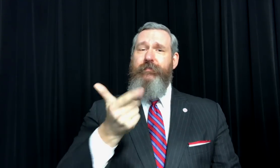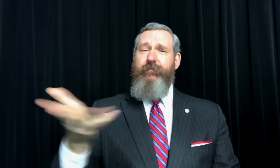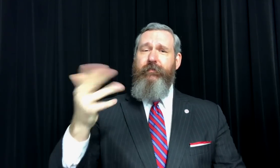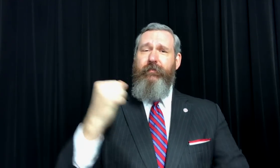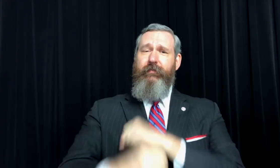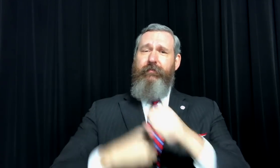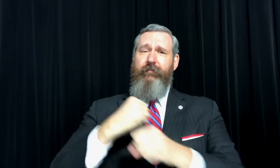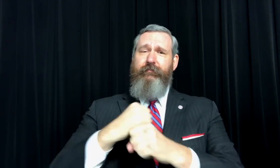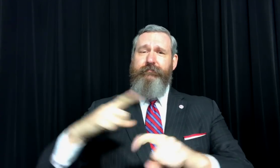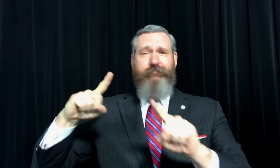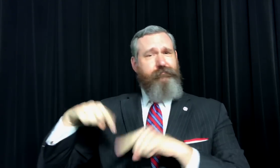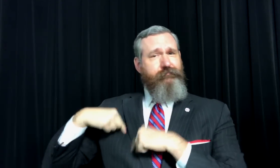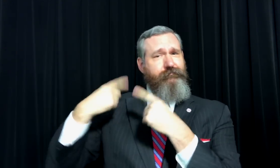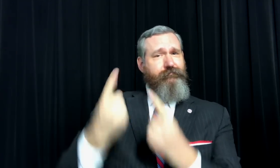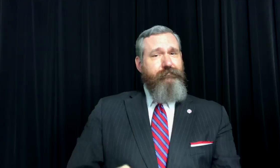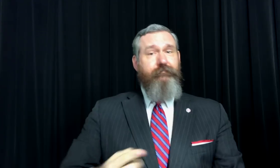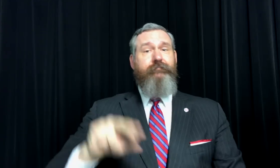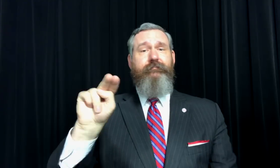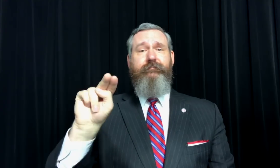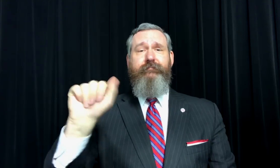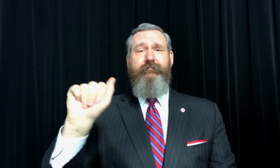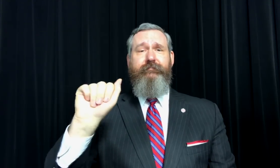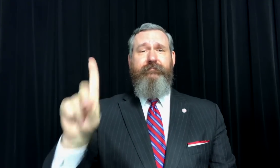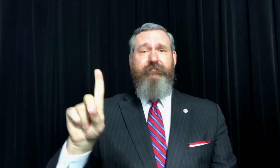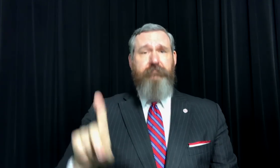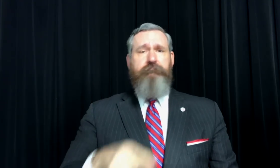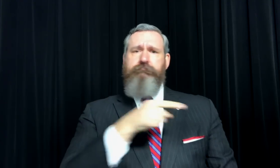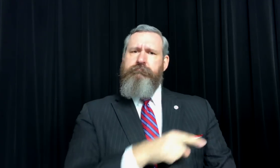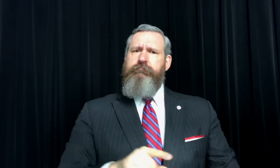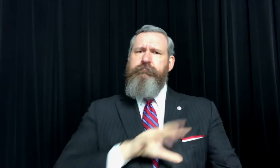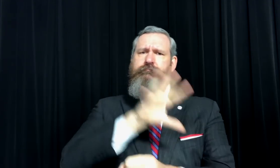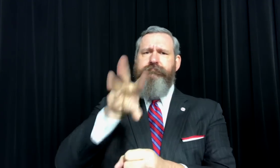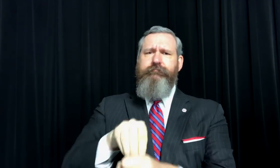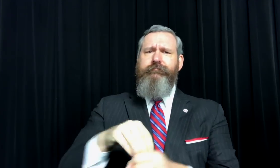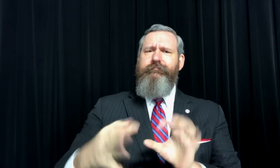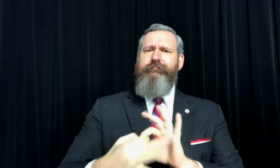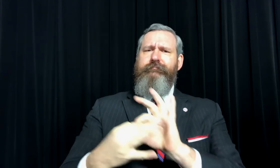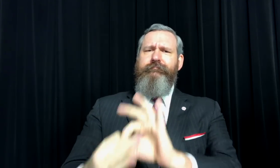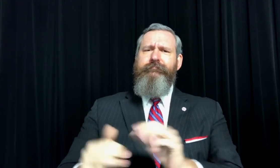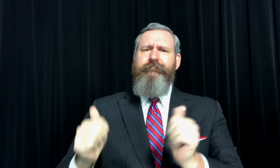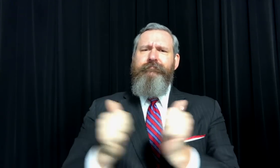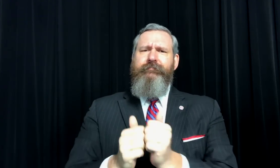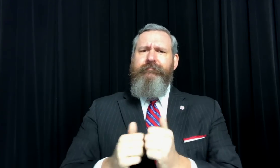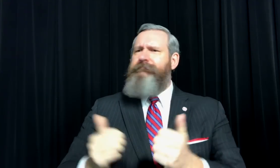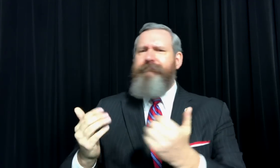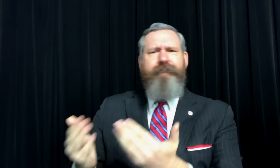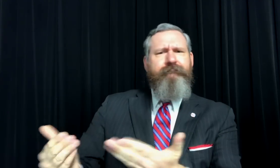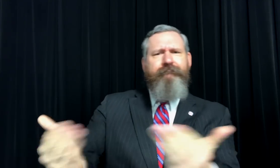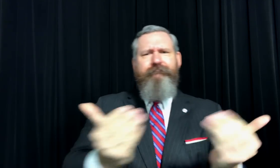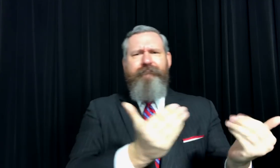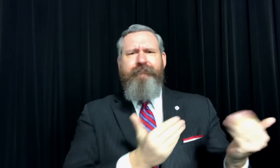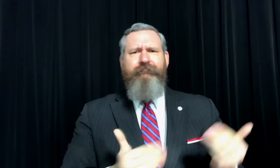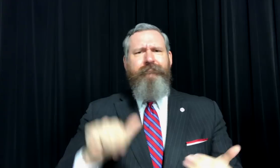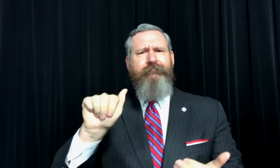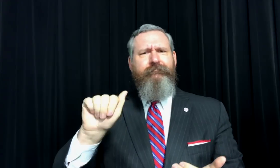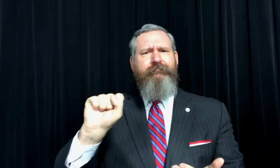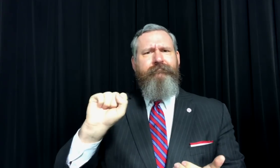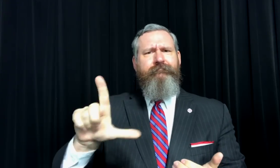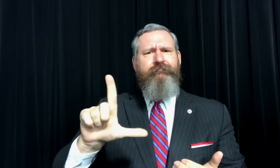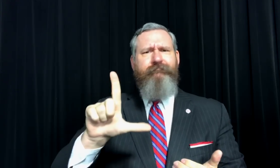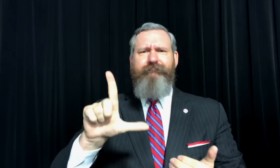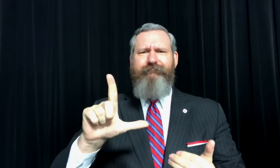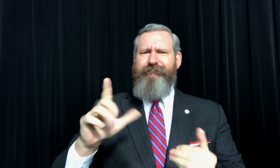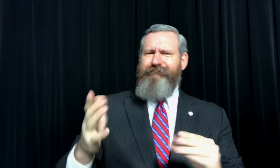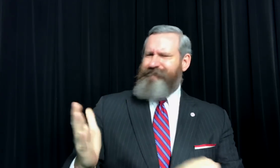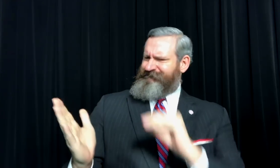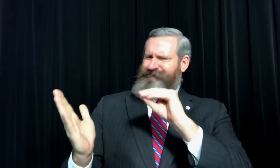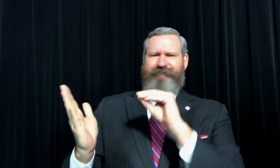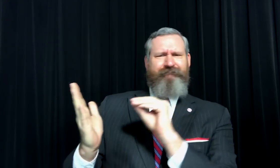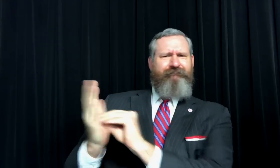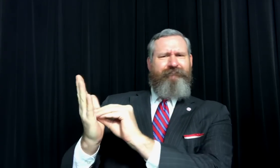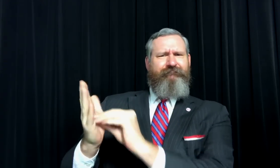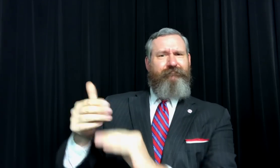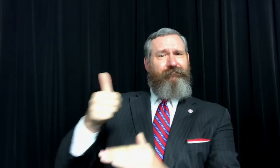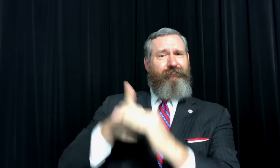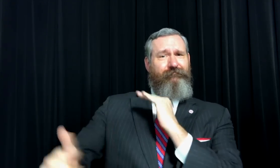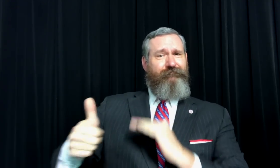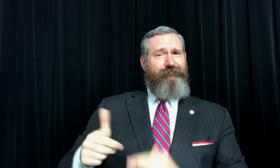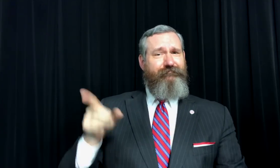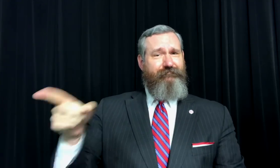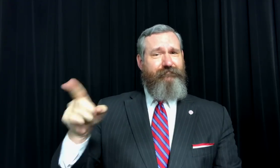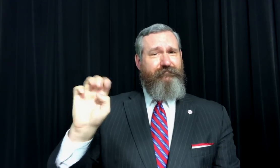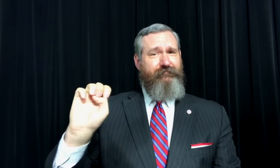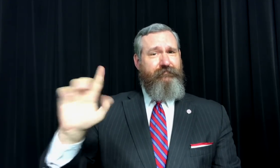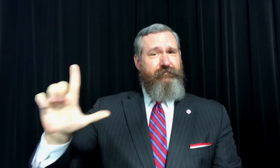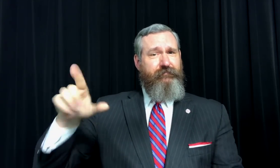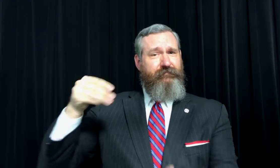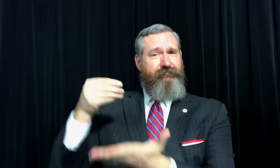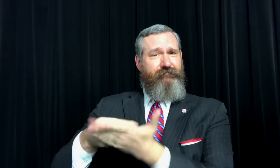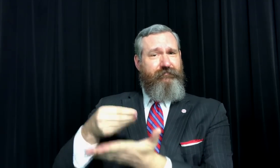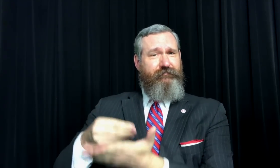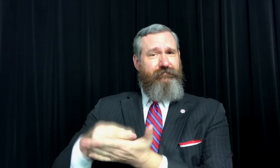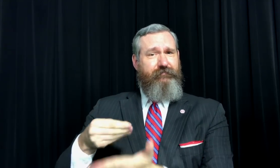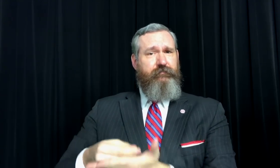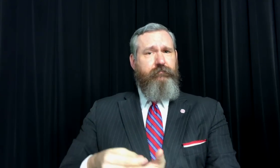For several years now, the NAD has been involved in efforts to get ASL listed as a language eligible for EL funding.